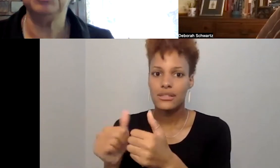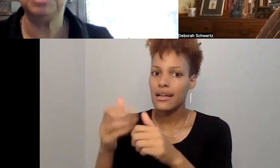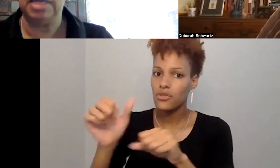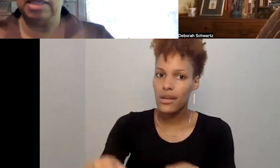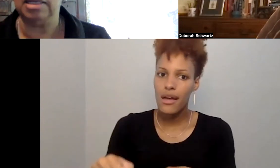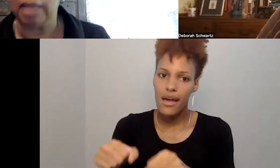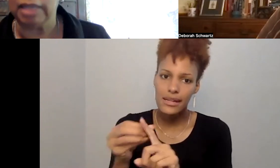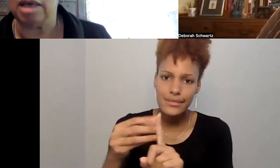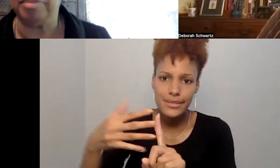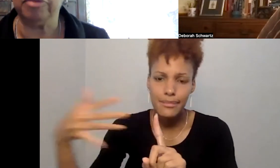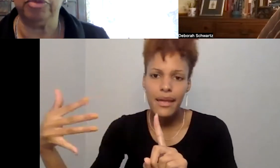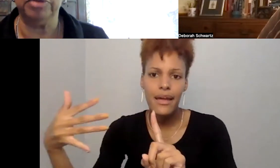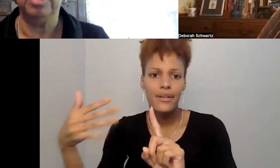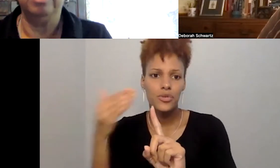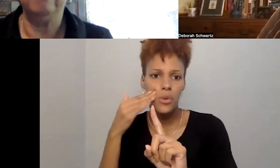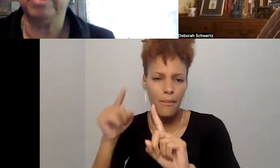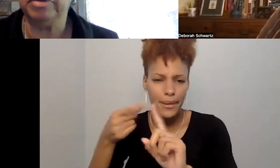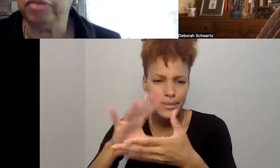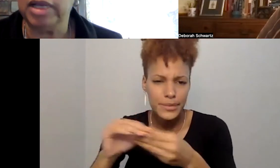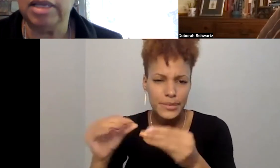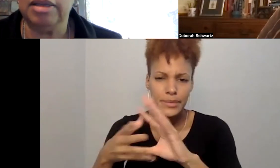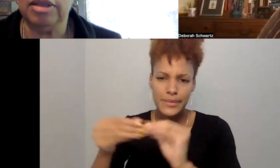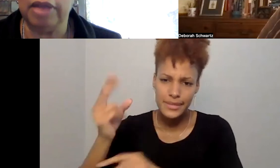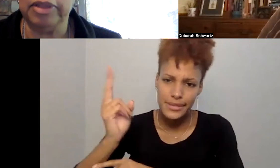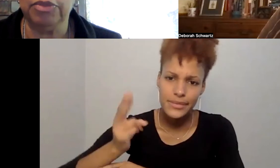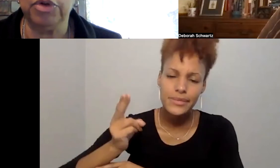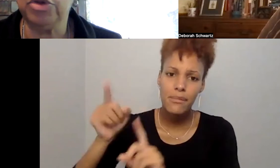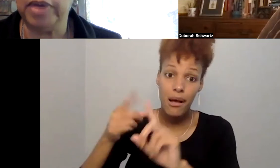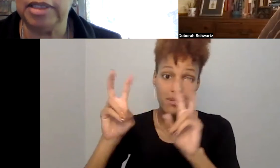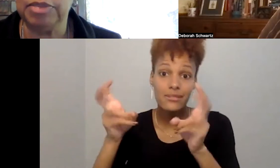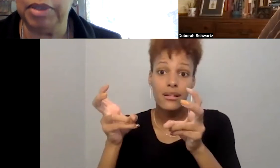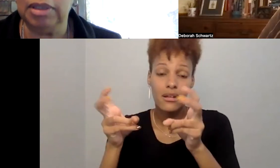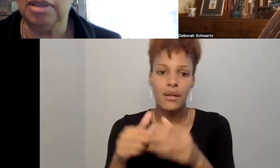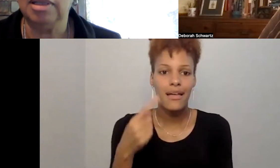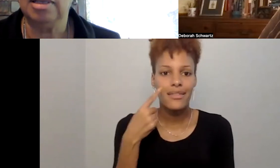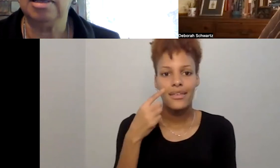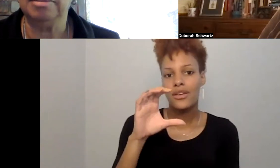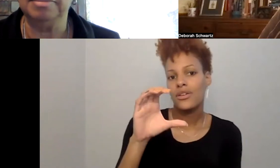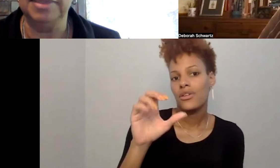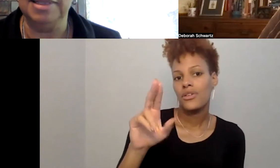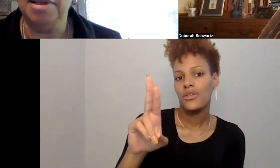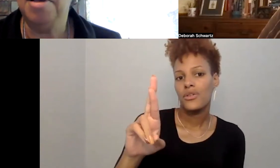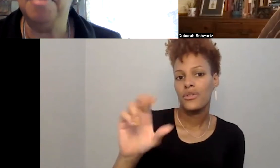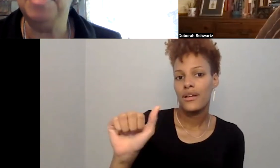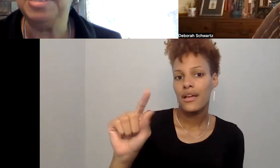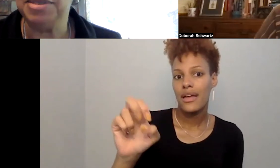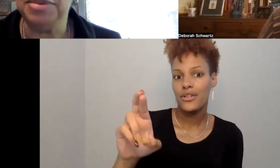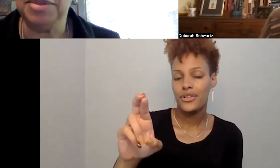elucidate that, that topic for you. Very different. And I think the word "curate" has been misused or overused.